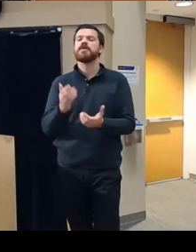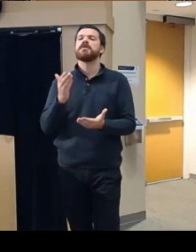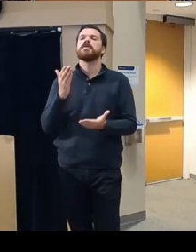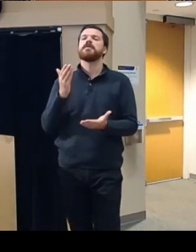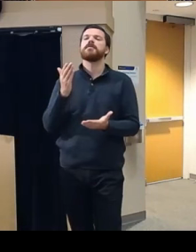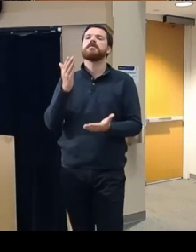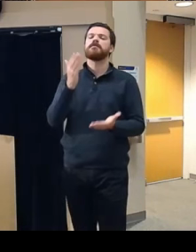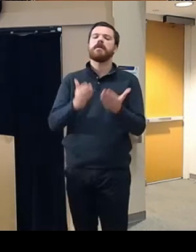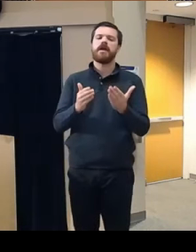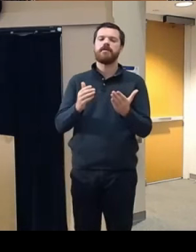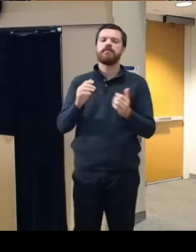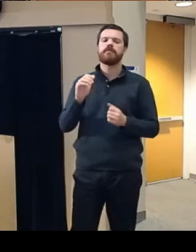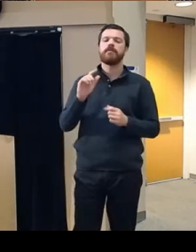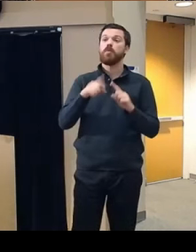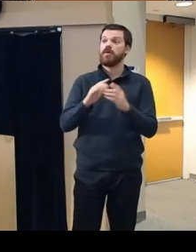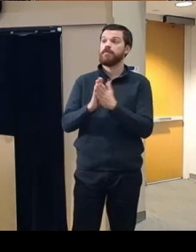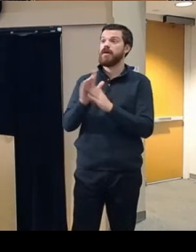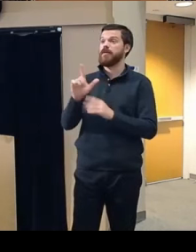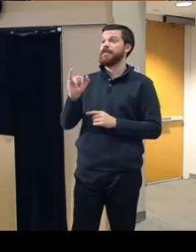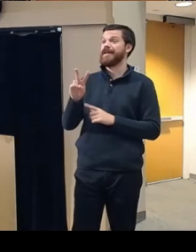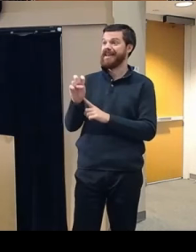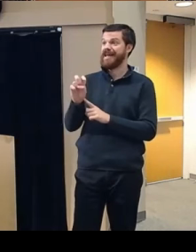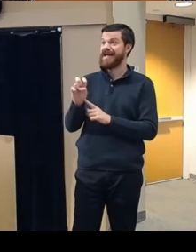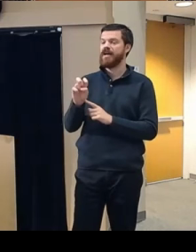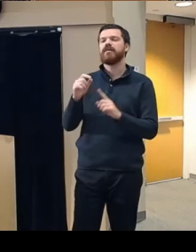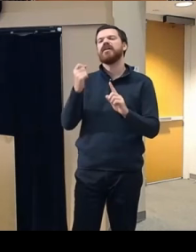once this goes live but we have our problem from this is from the problem list that was linked to